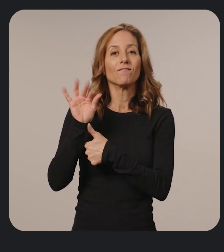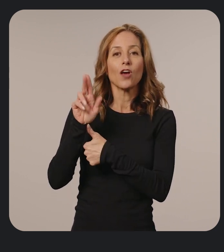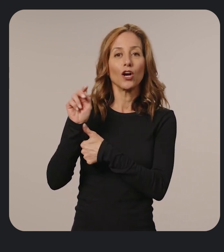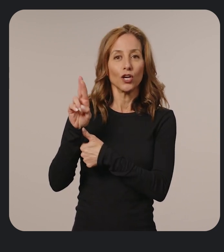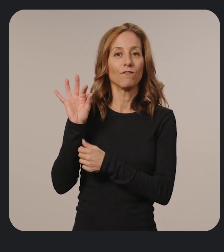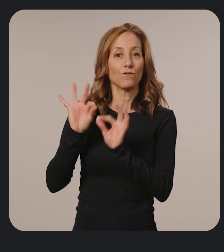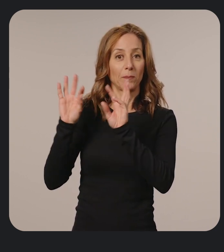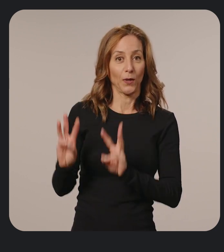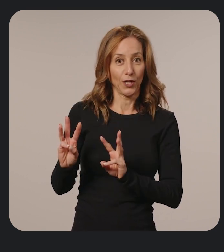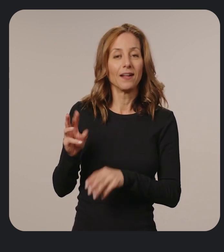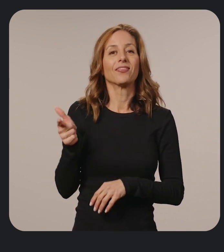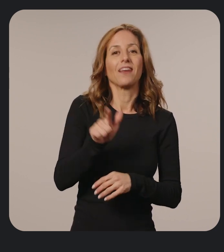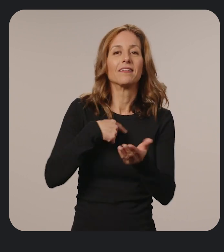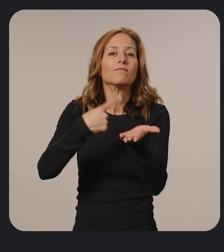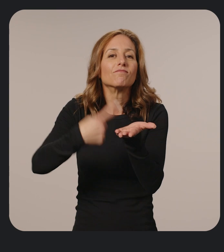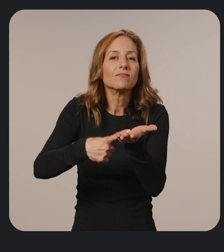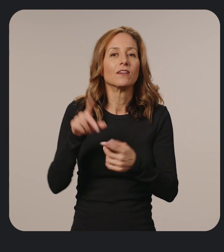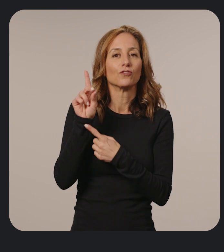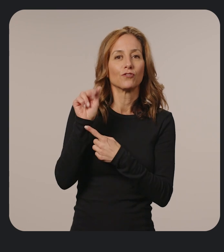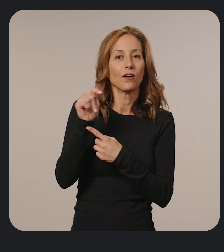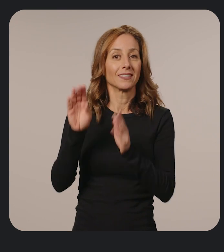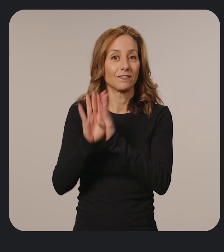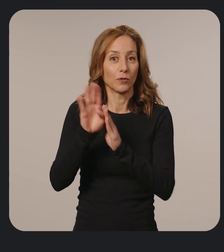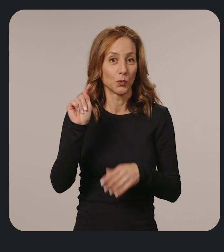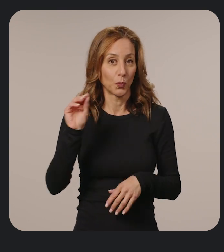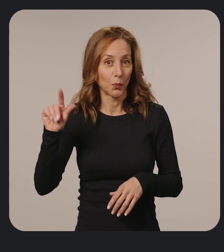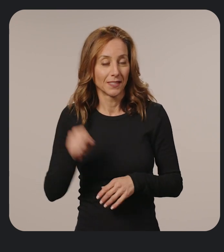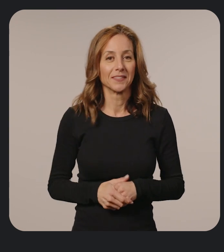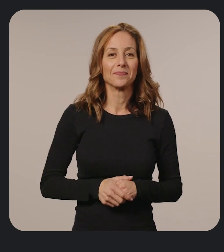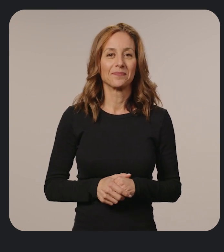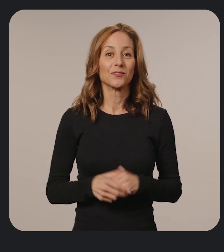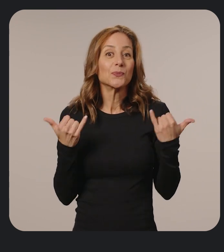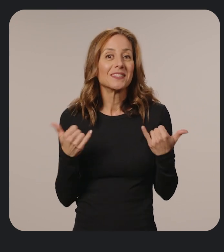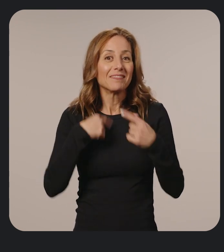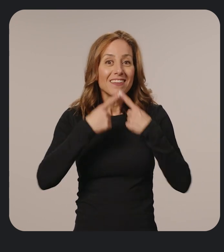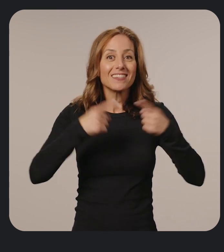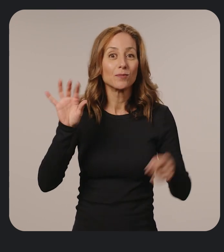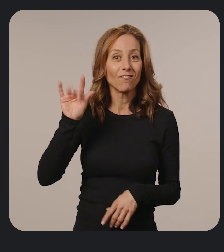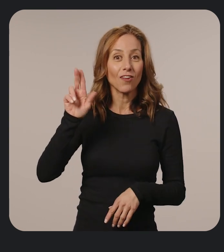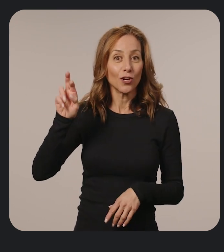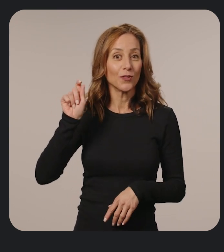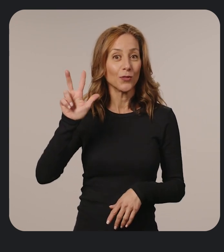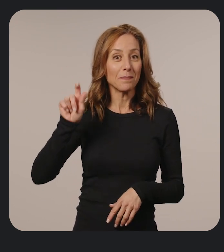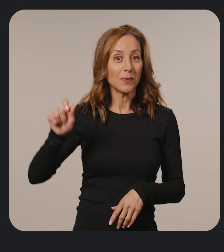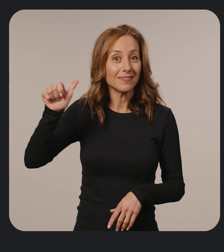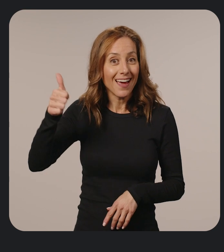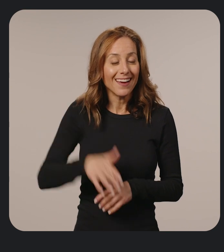the Flutter framework. Then, next, we'll talk about Dart and Developer Tools. Today we're announcing Flutter 3.10.